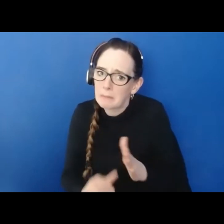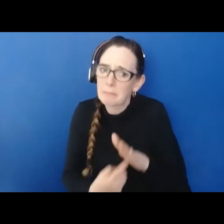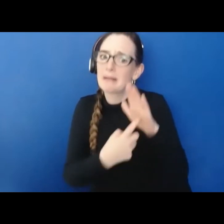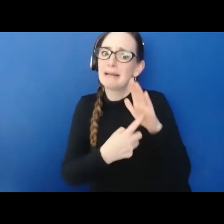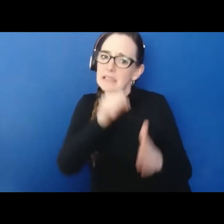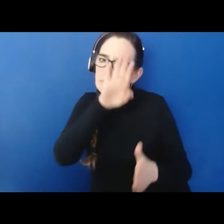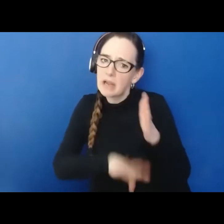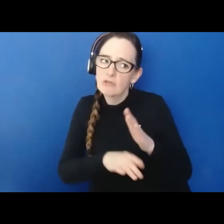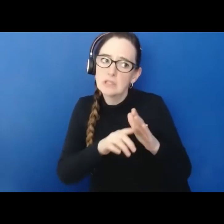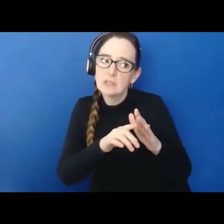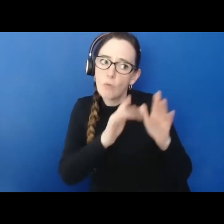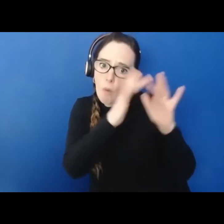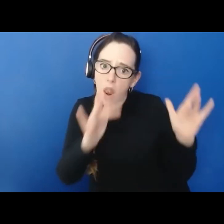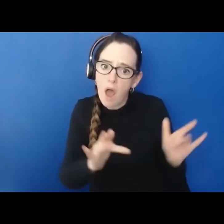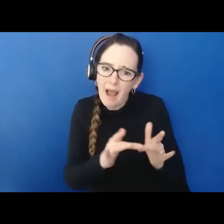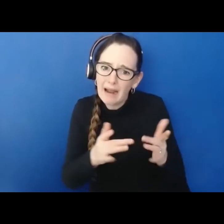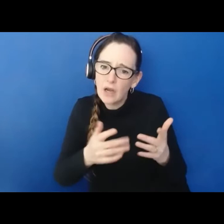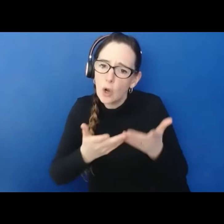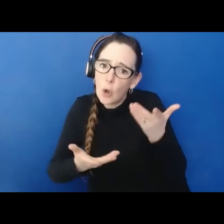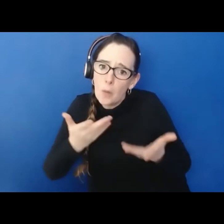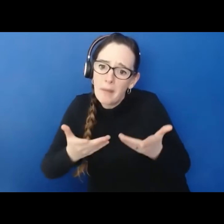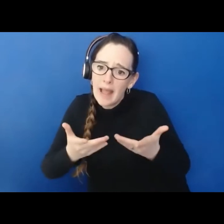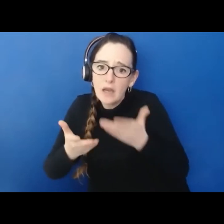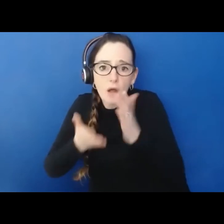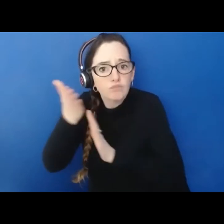world? Has the non-hierarchical expansive world of